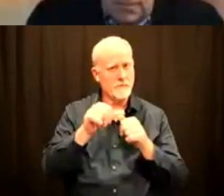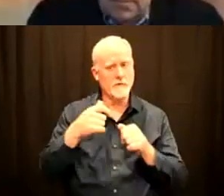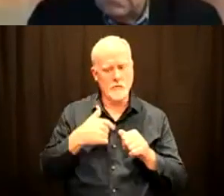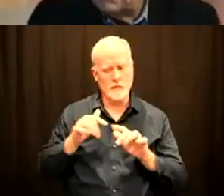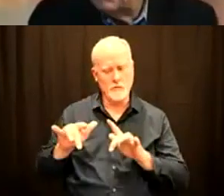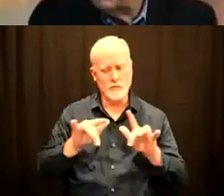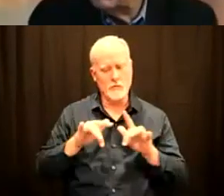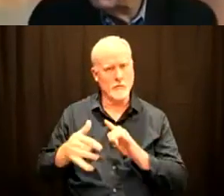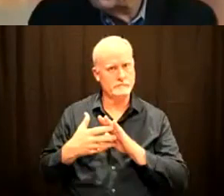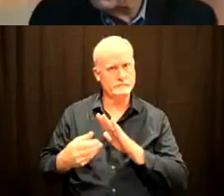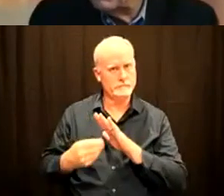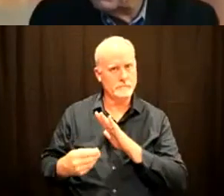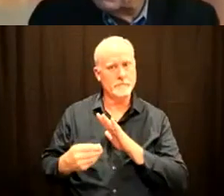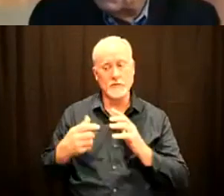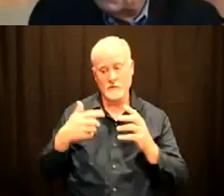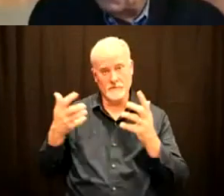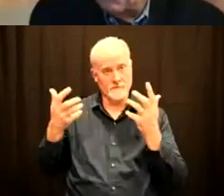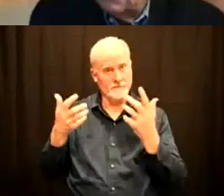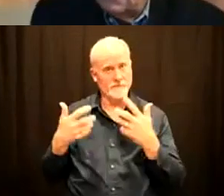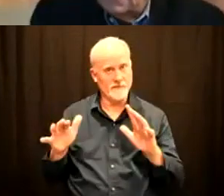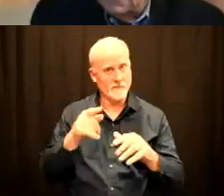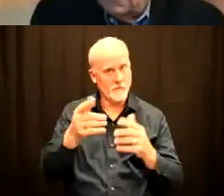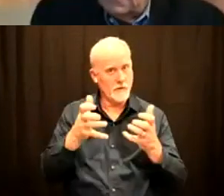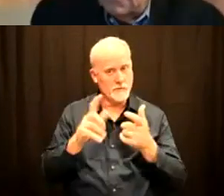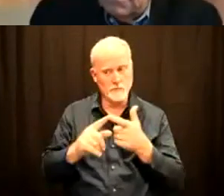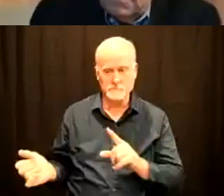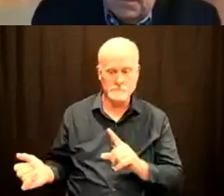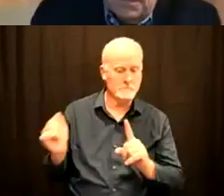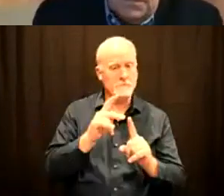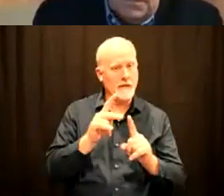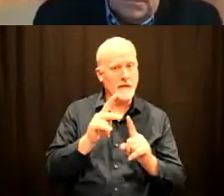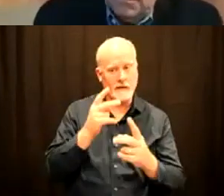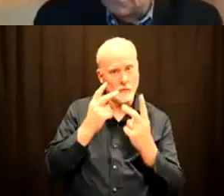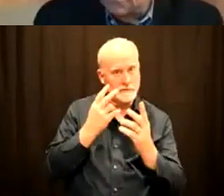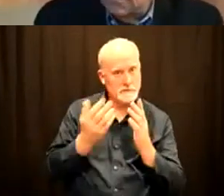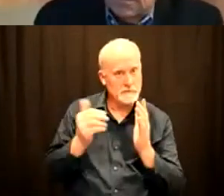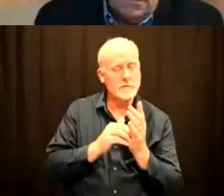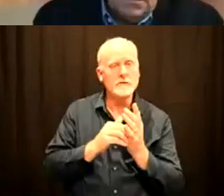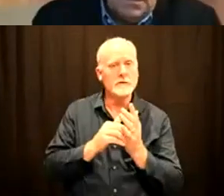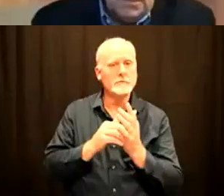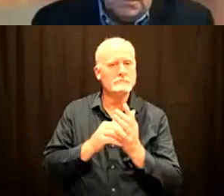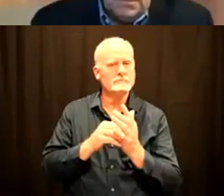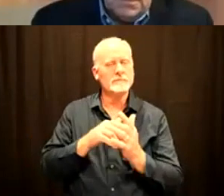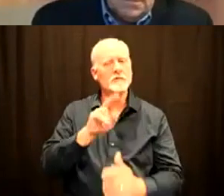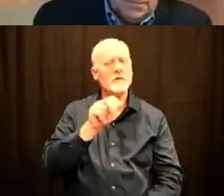so afterwards if you want to revisit any of this content um please just visit uab's youtube channel